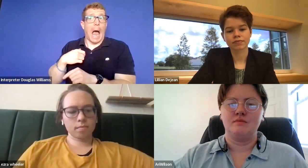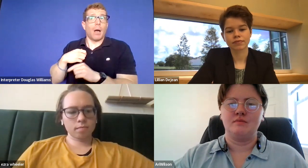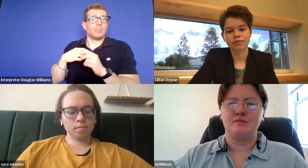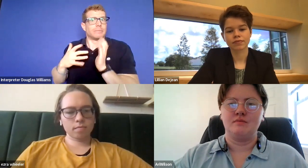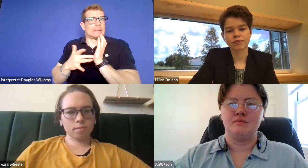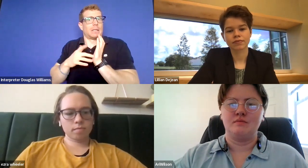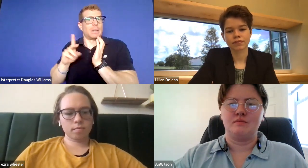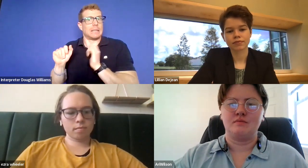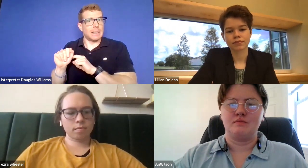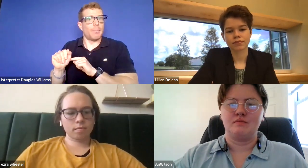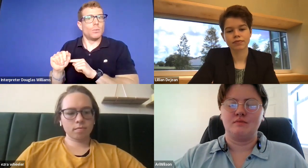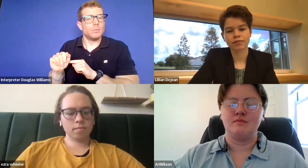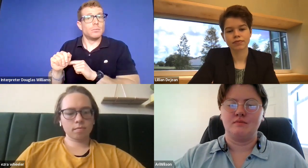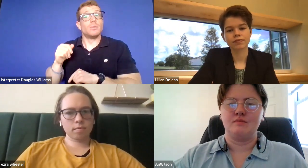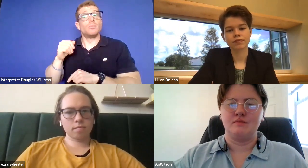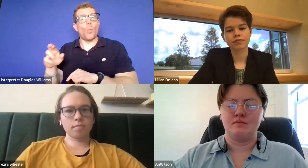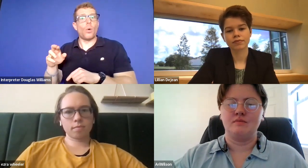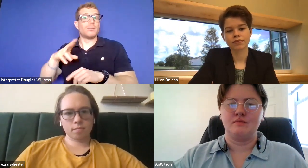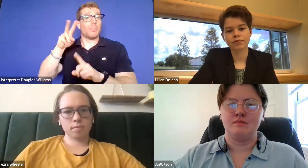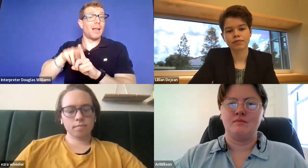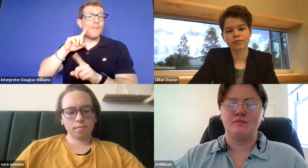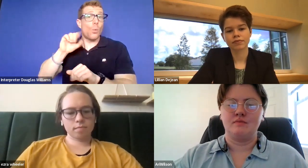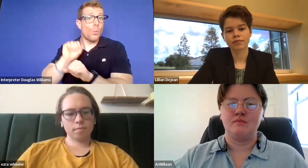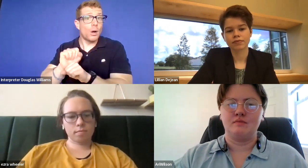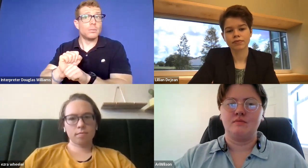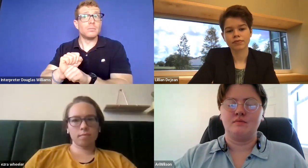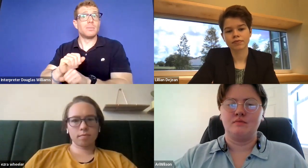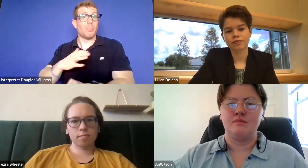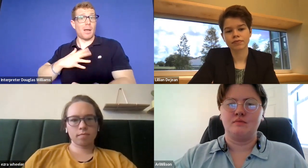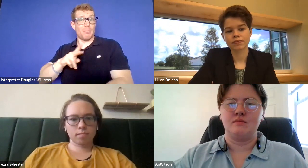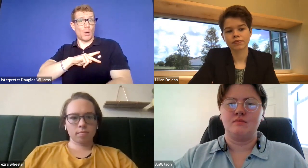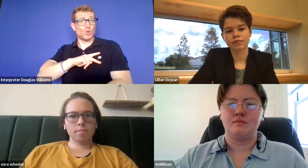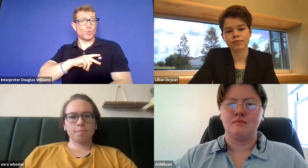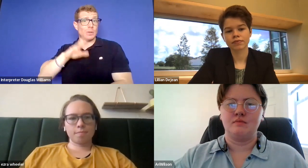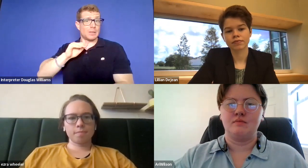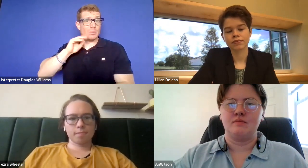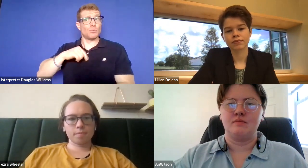Just speaking from personal experiences. I check off the disability box, you know.